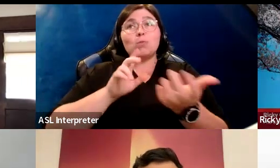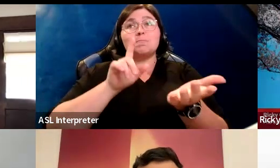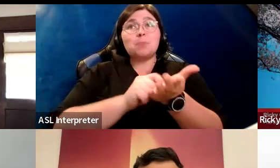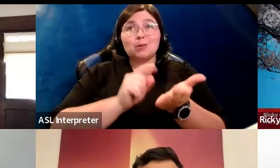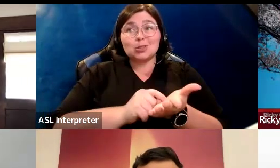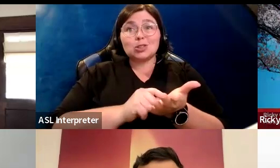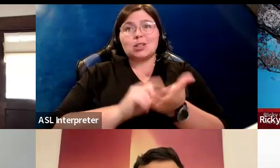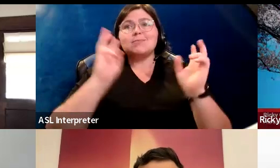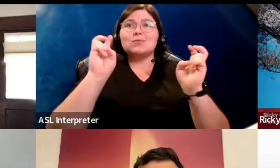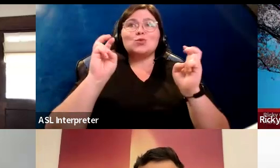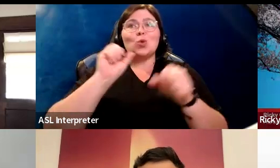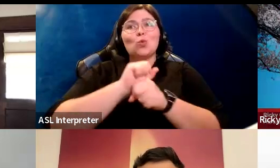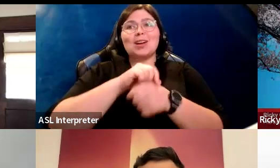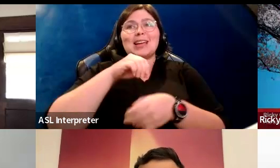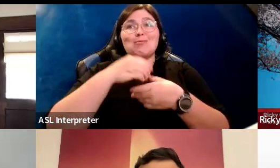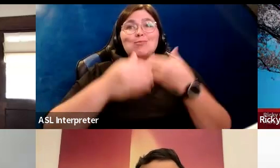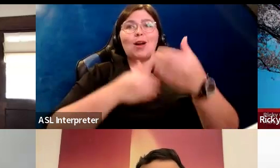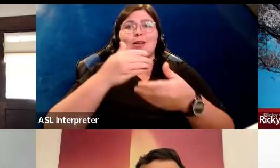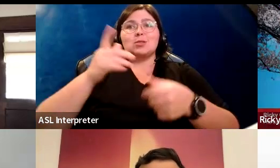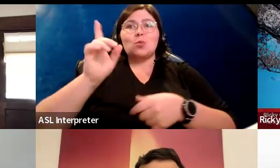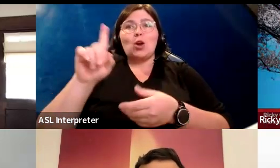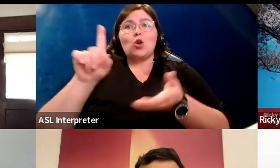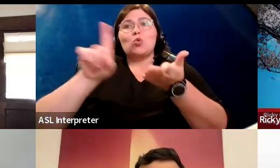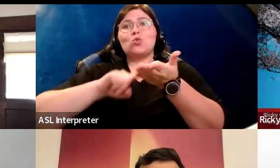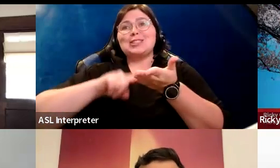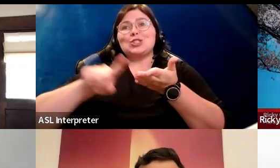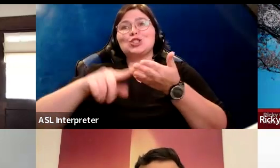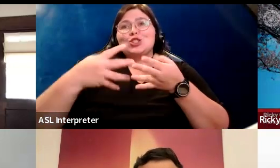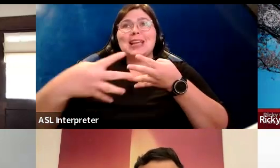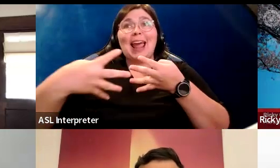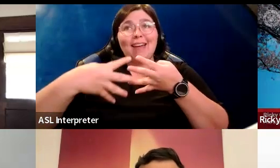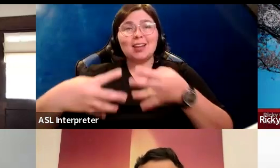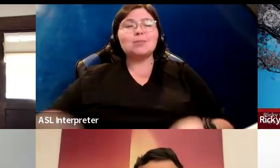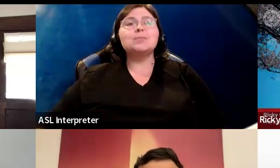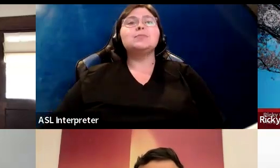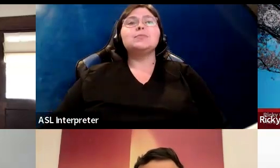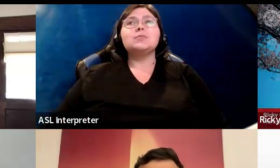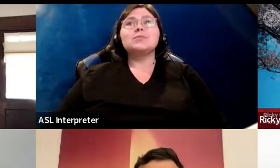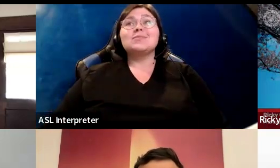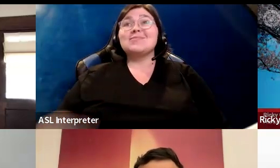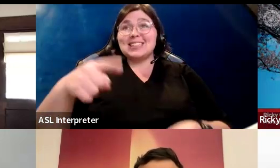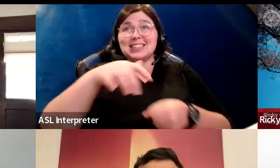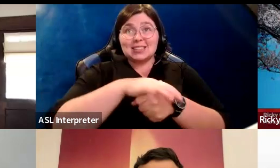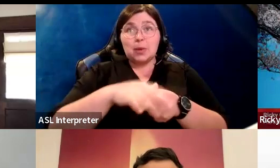in progress on ResearchGate. We know that this is a space for us